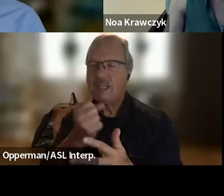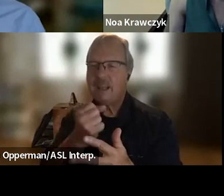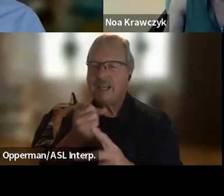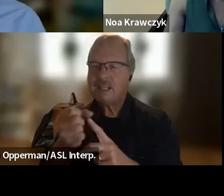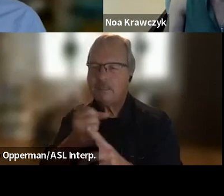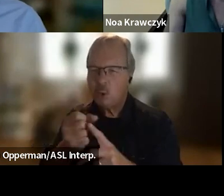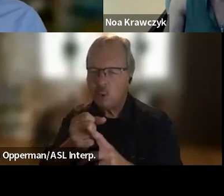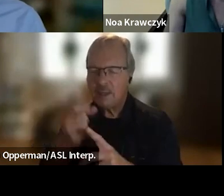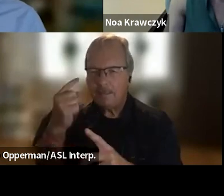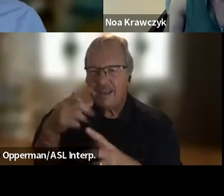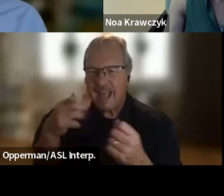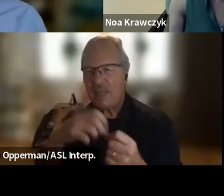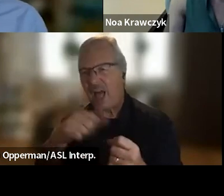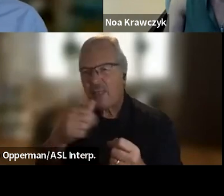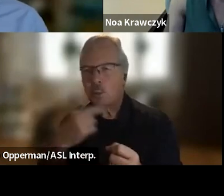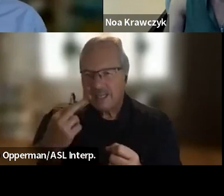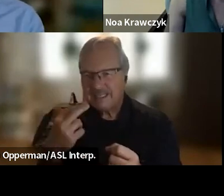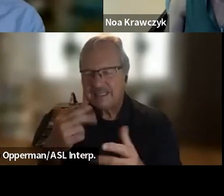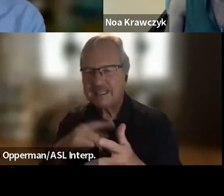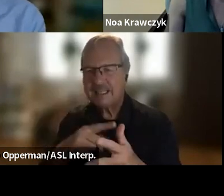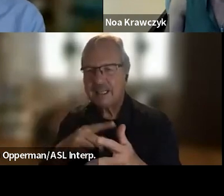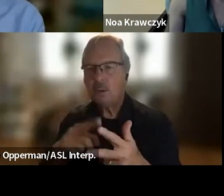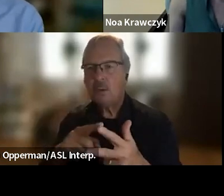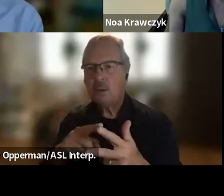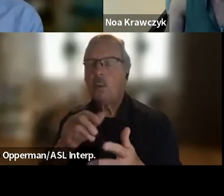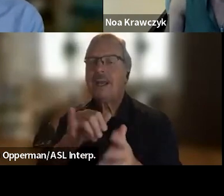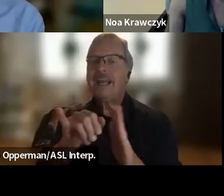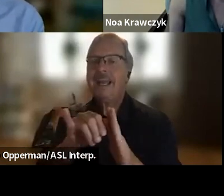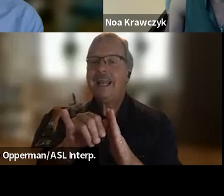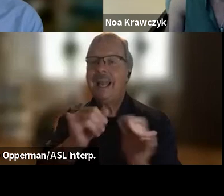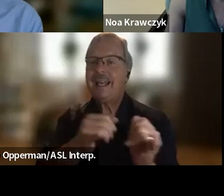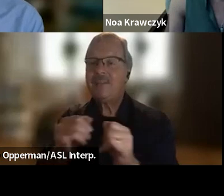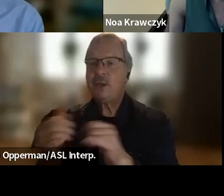and other risks. So when an individual comes into the jail